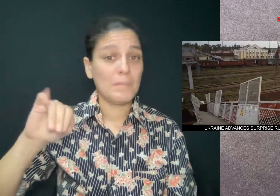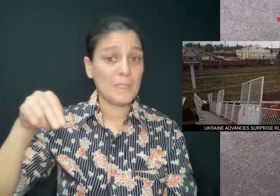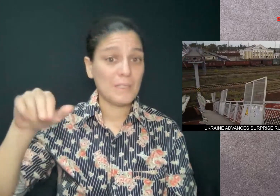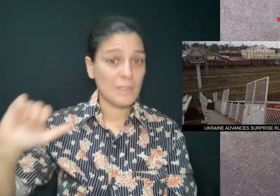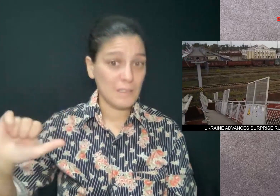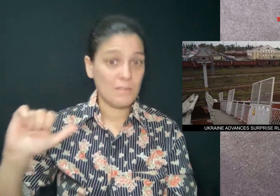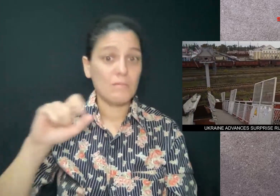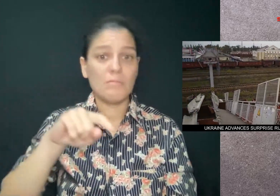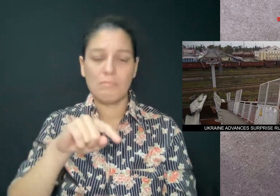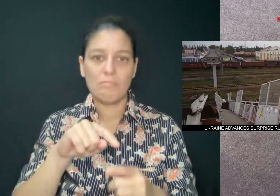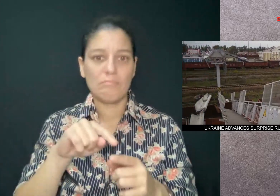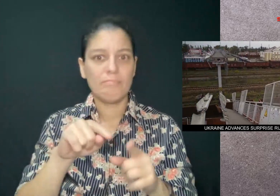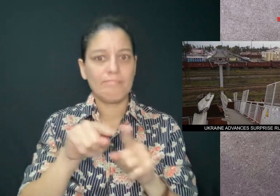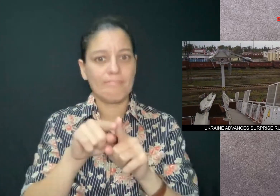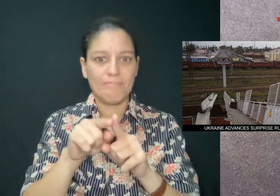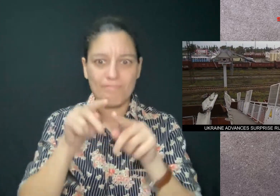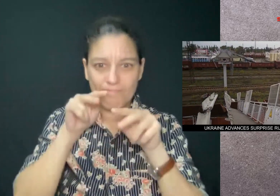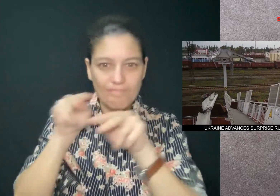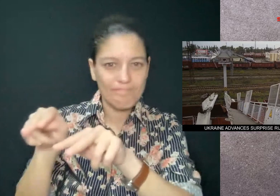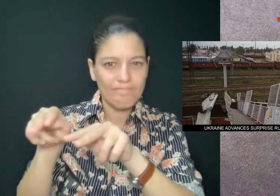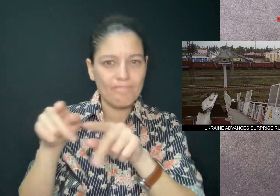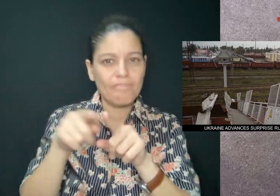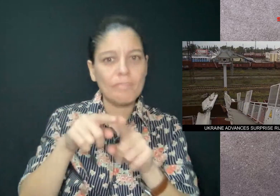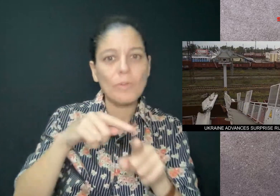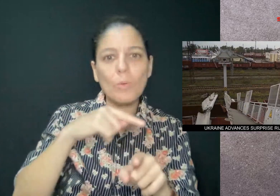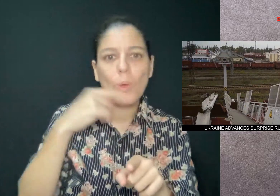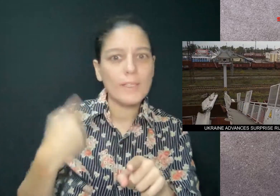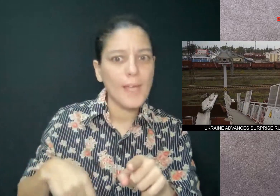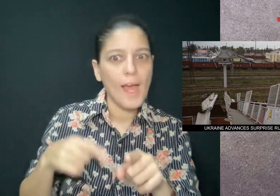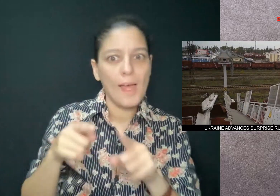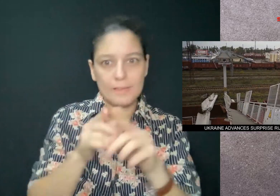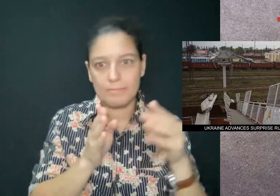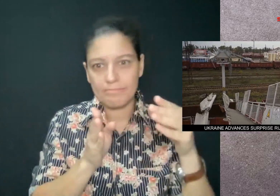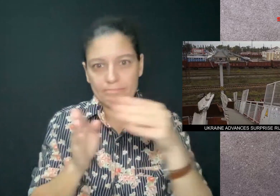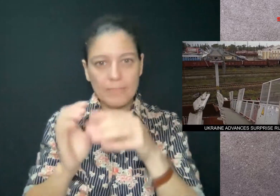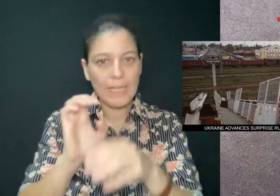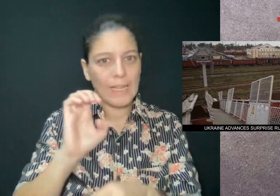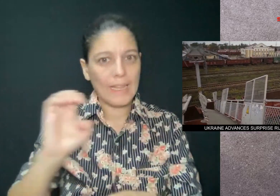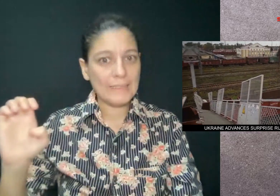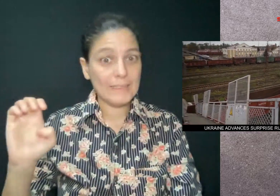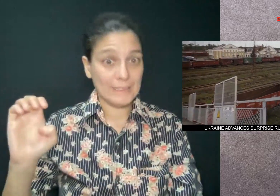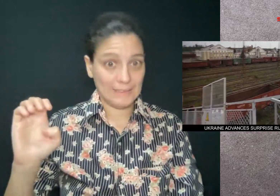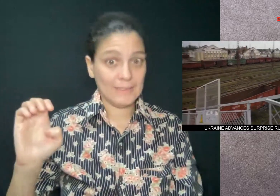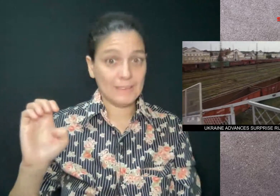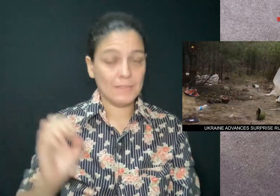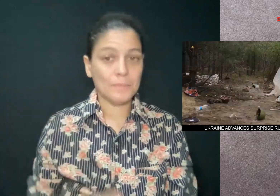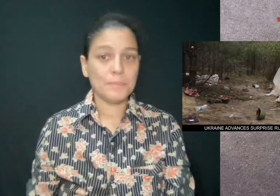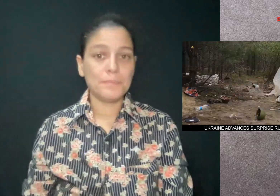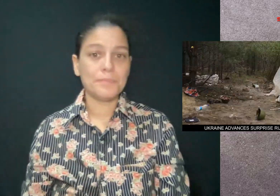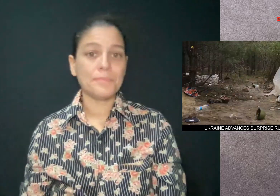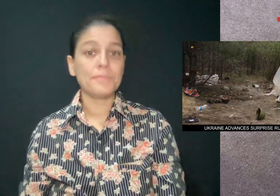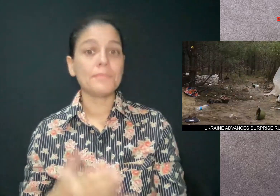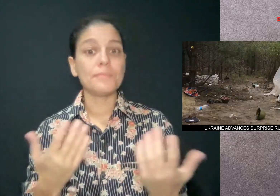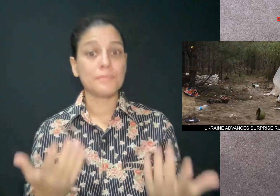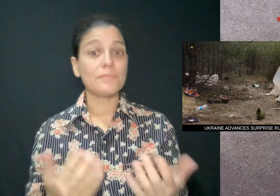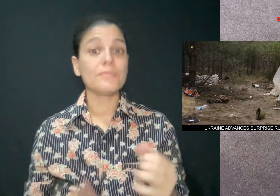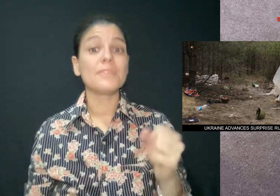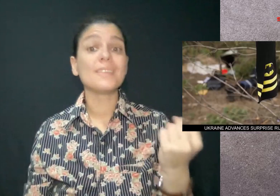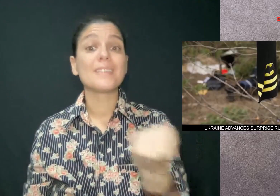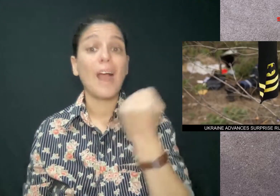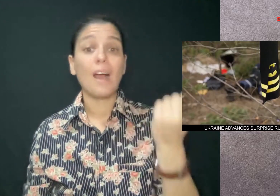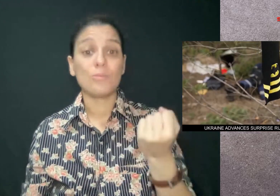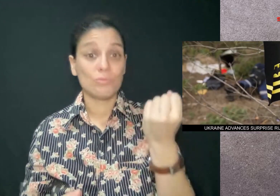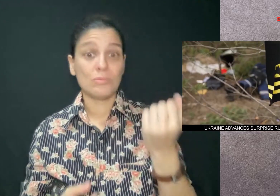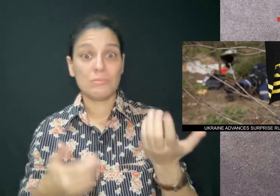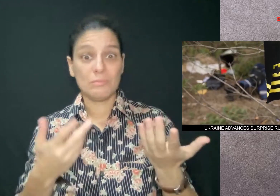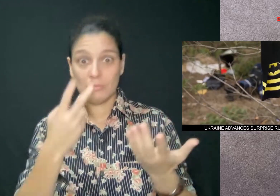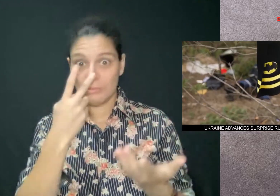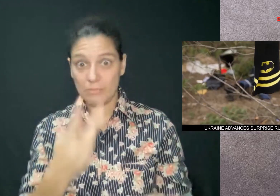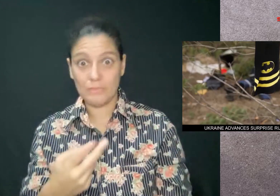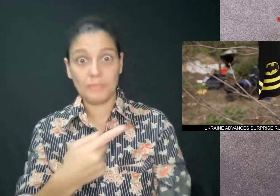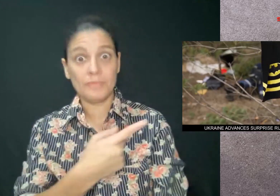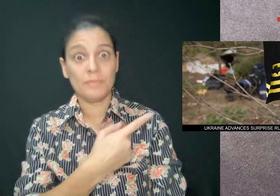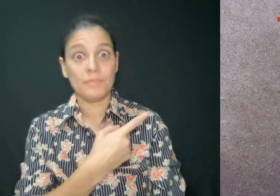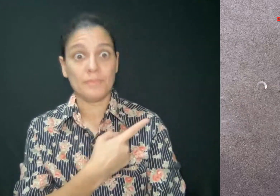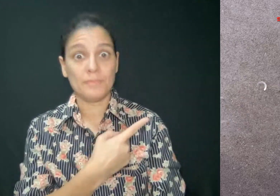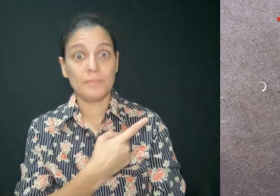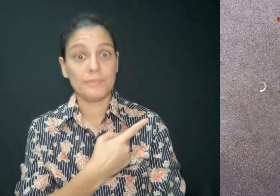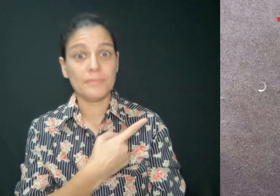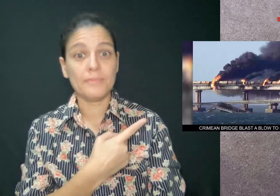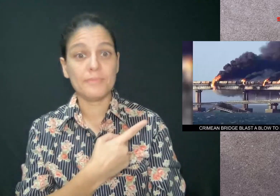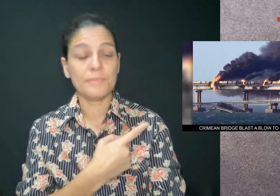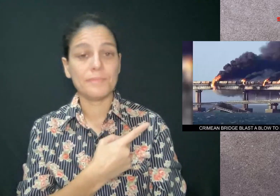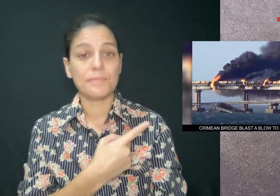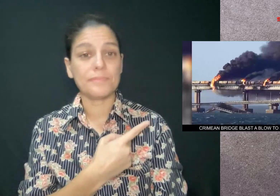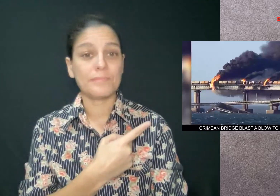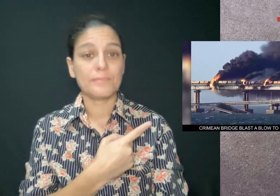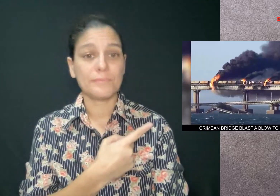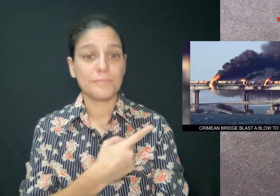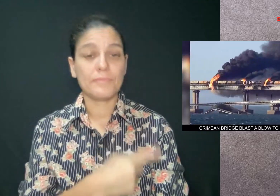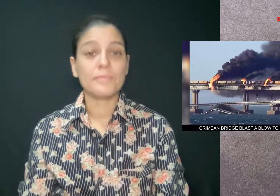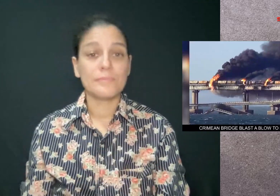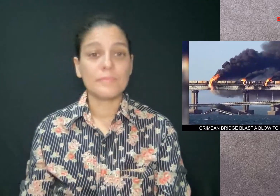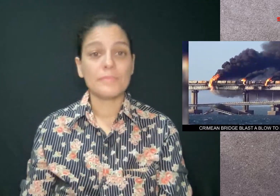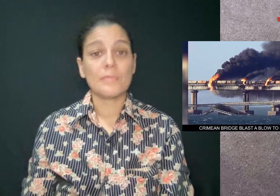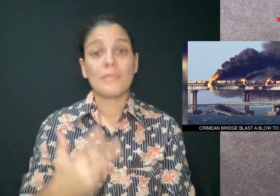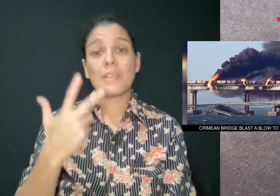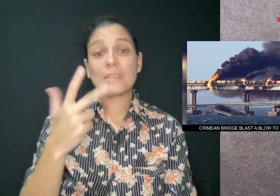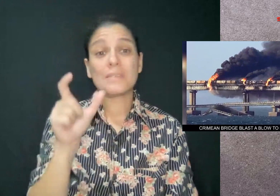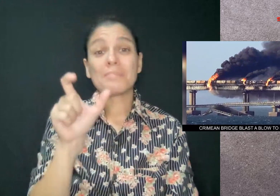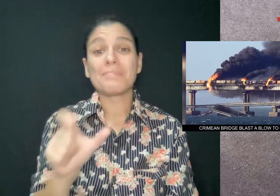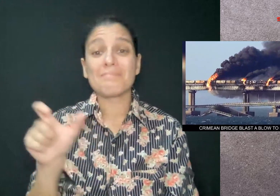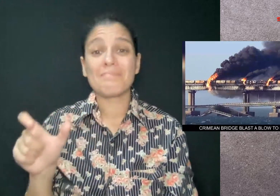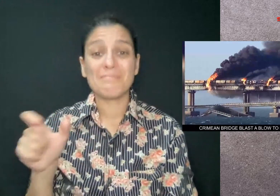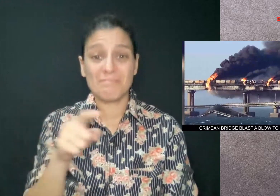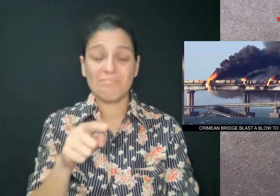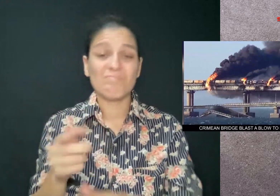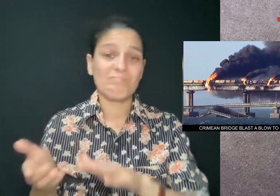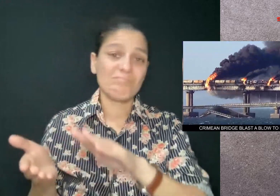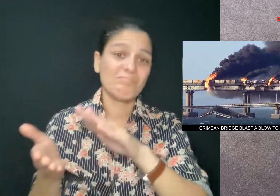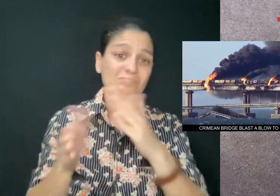east then on Saturday this happened